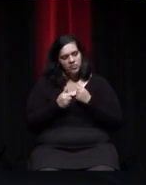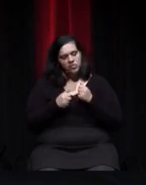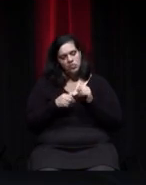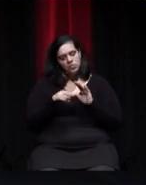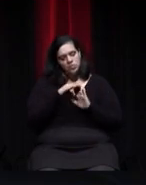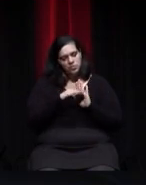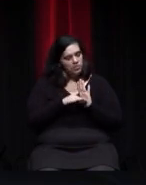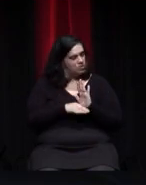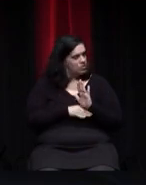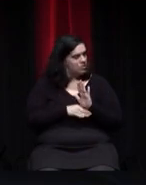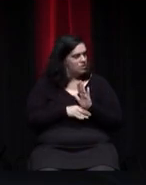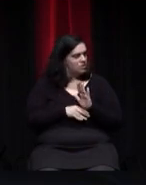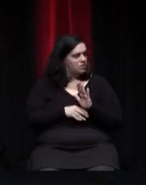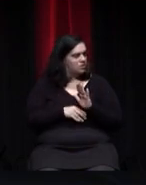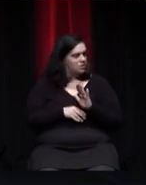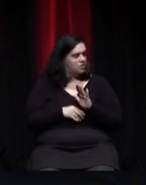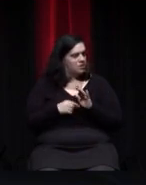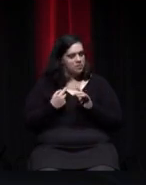Aside from my modest contribution.